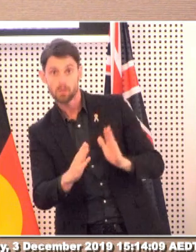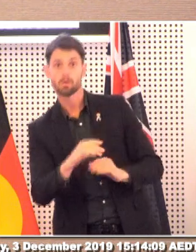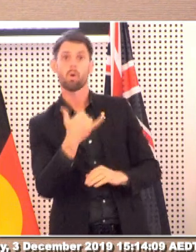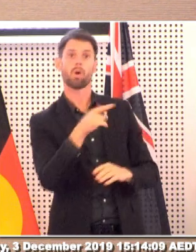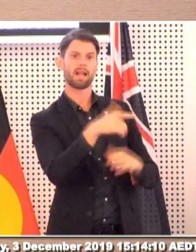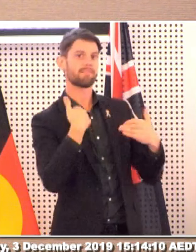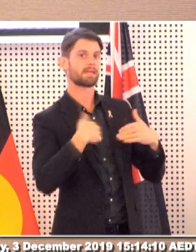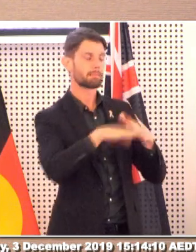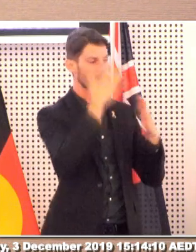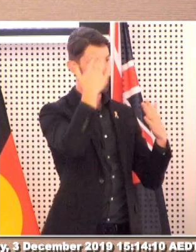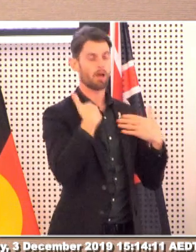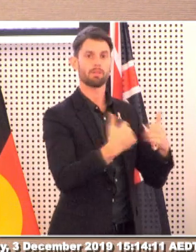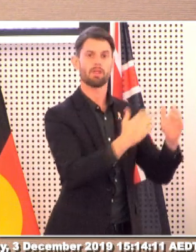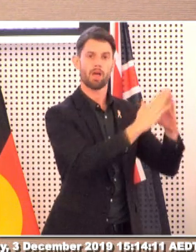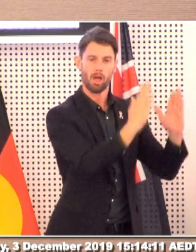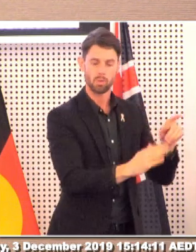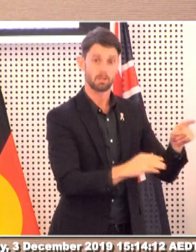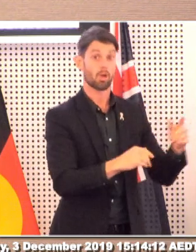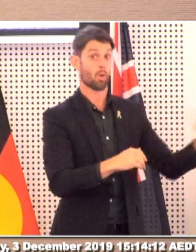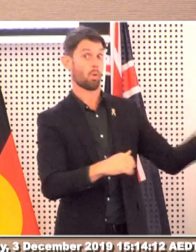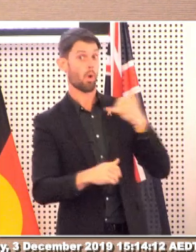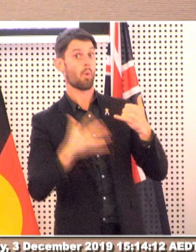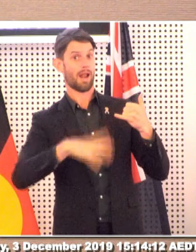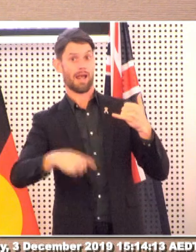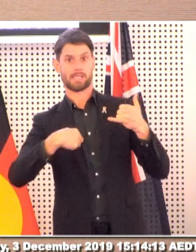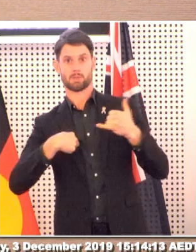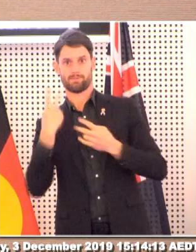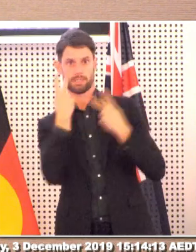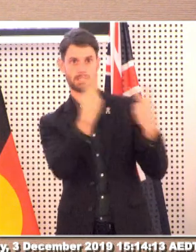a visit from Community Visitors because they have an issue that they would like